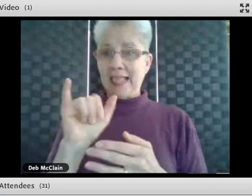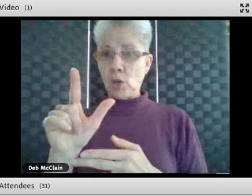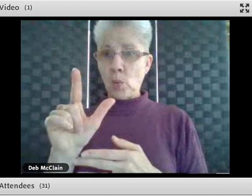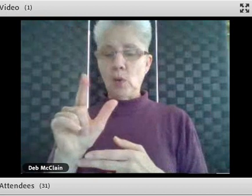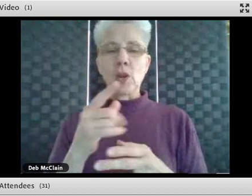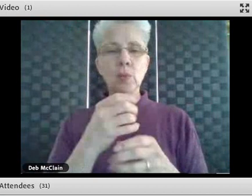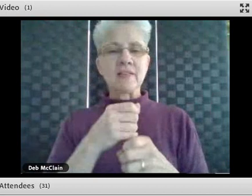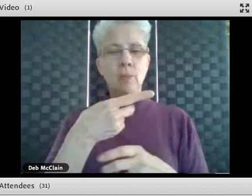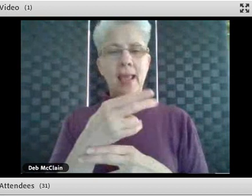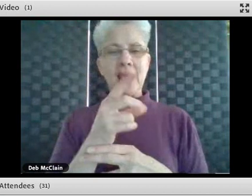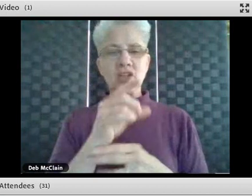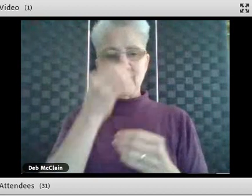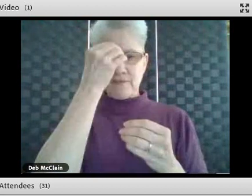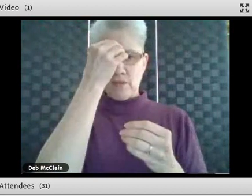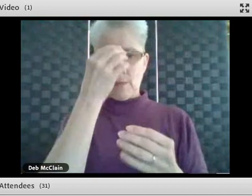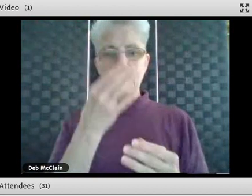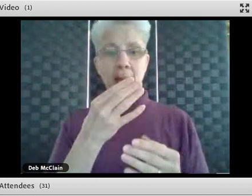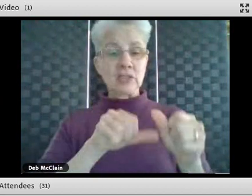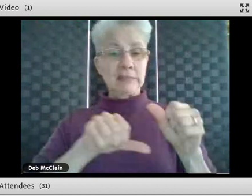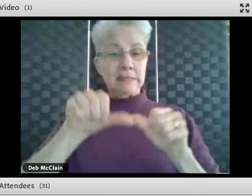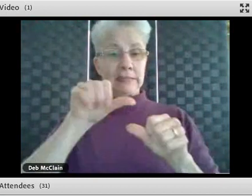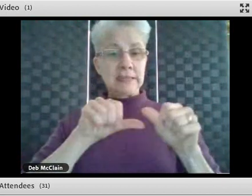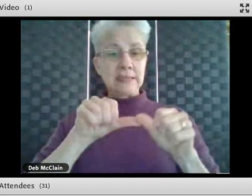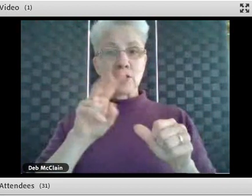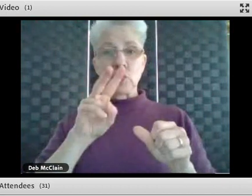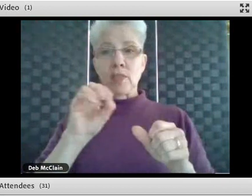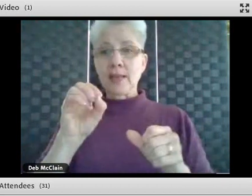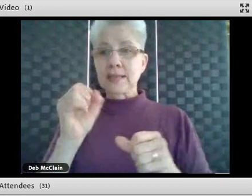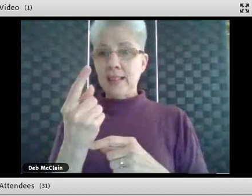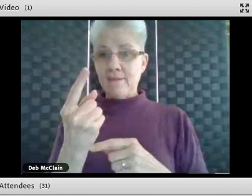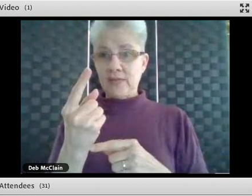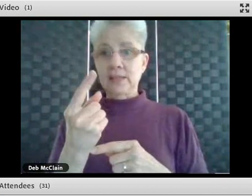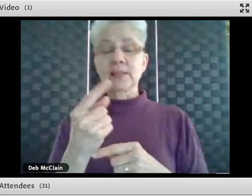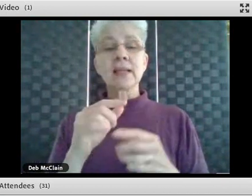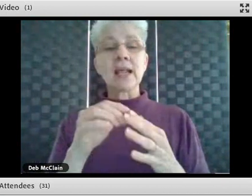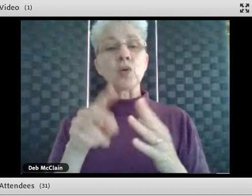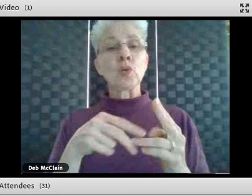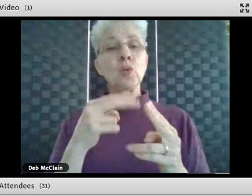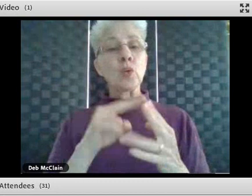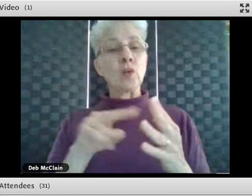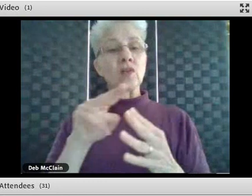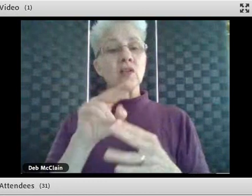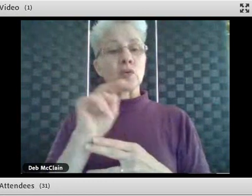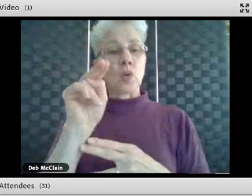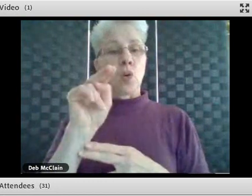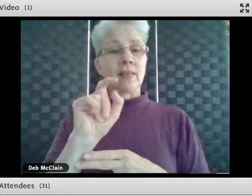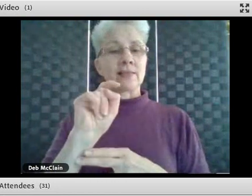She received her PhD of Information Science in 2011 from the University of North Texas,